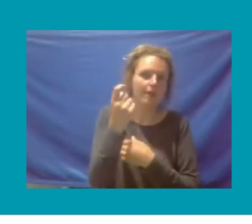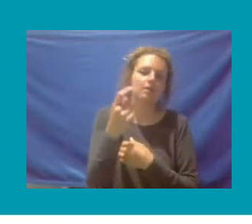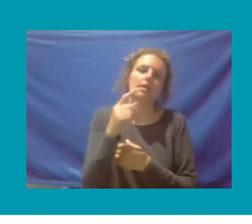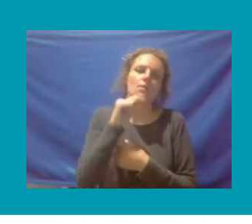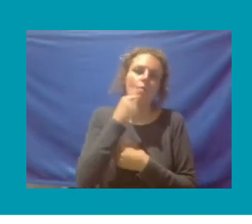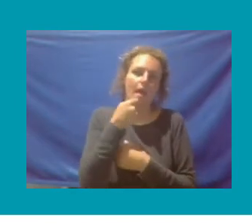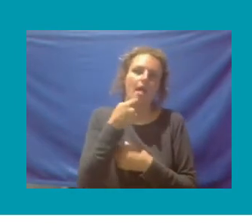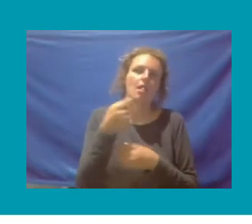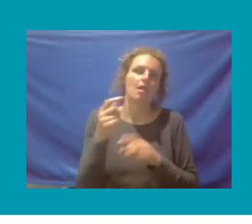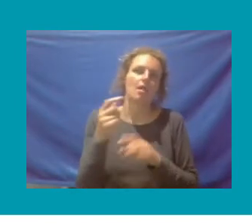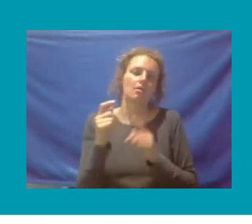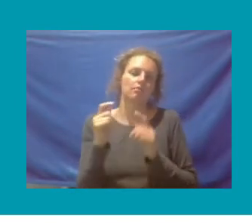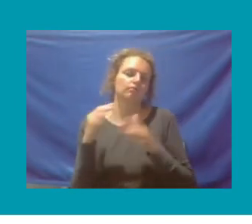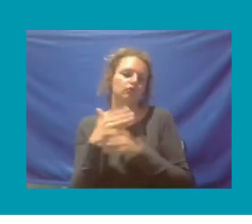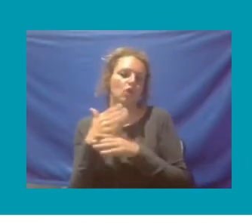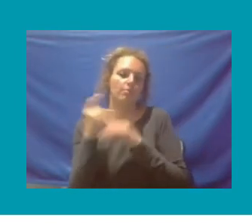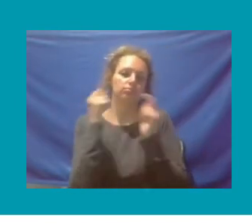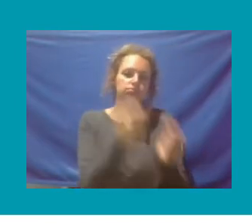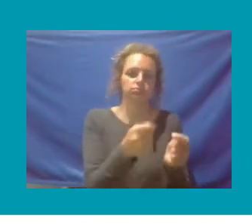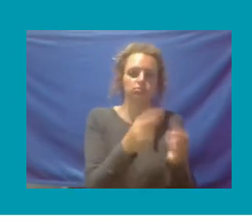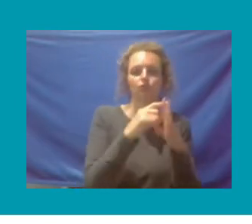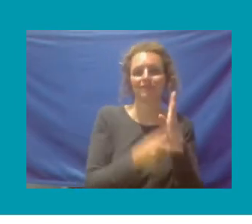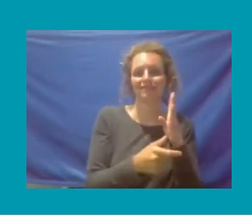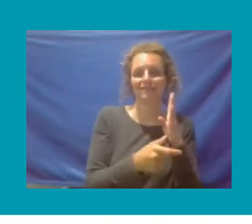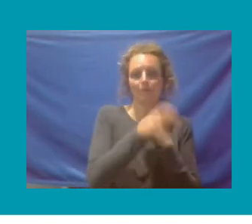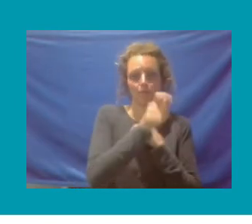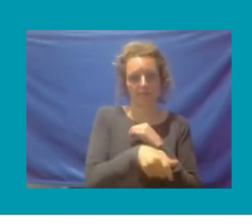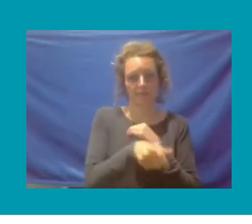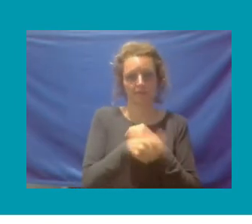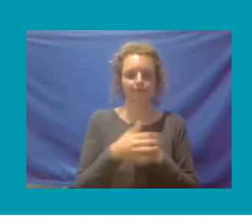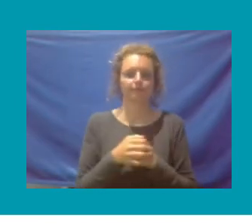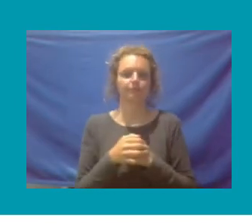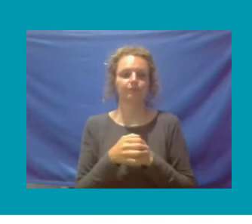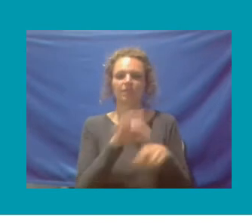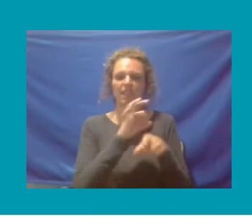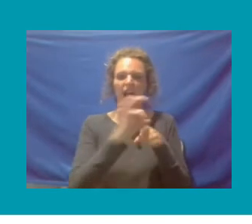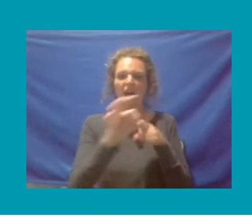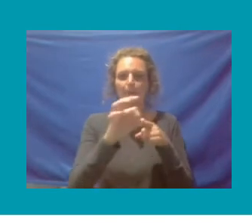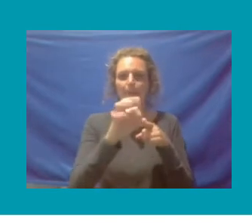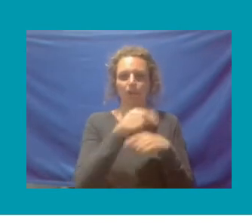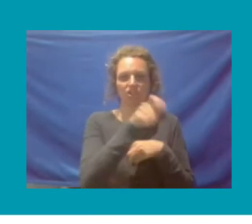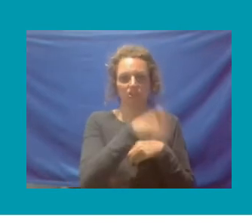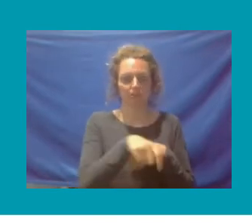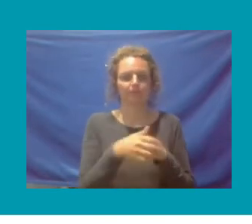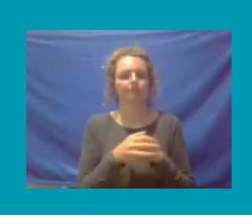The other thing also that we didn't realise wasn't there. We wanted to have this signposting service